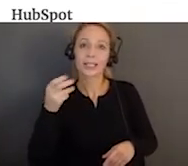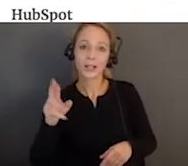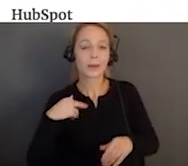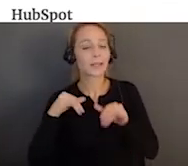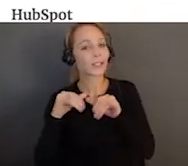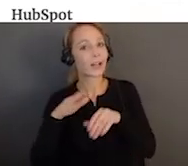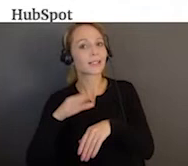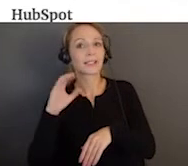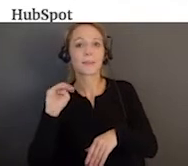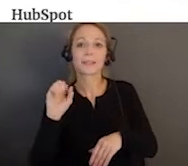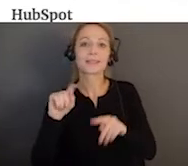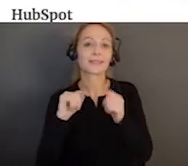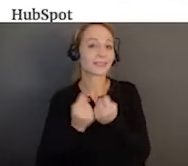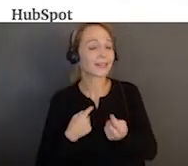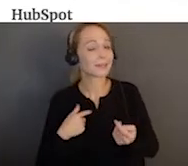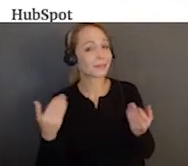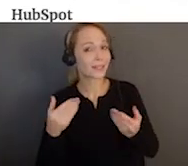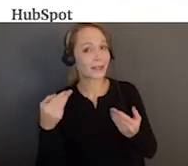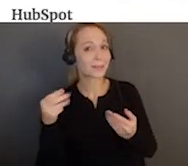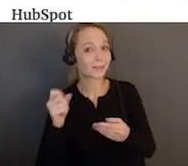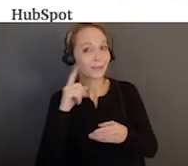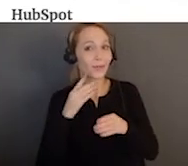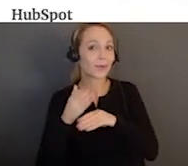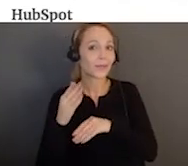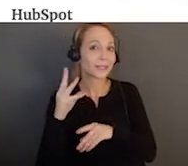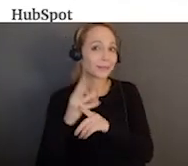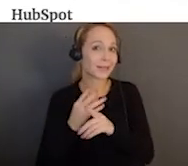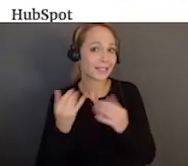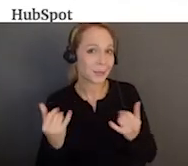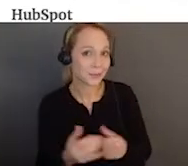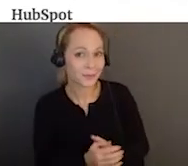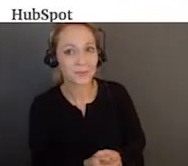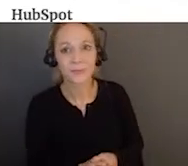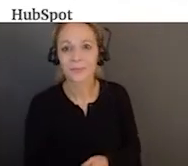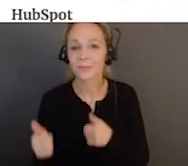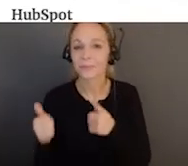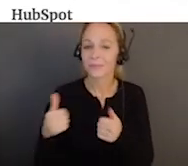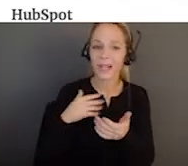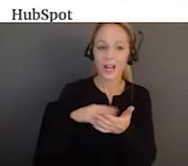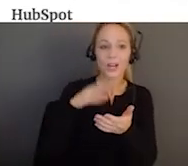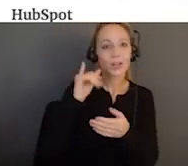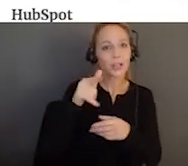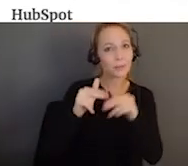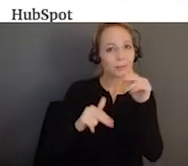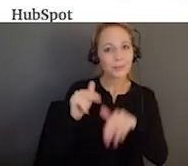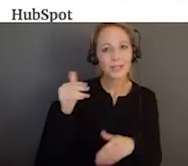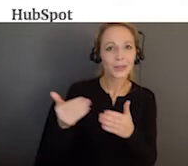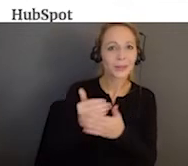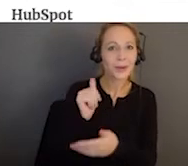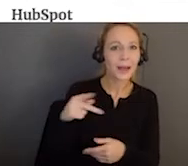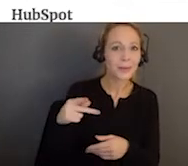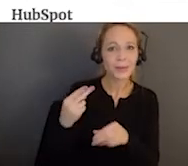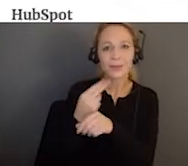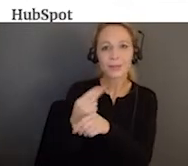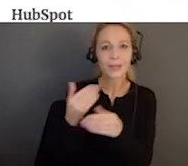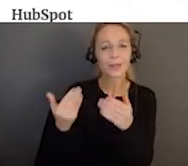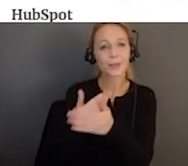I'VE BEEN WITH HubSpot FOR SIX MONTHS NOW. I LEARNED YOU BUILT A NEW APP.